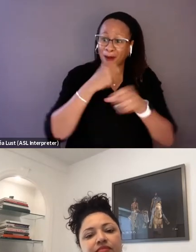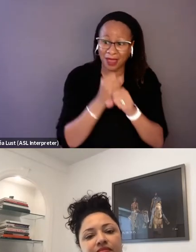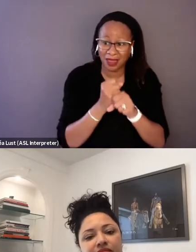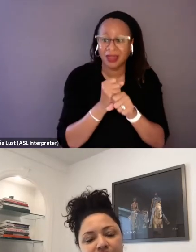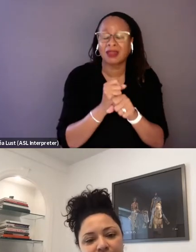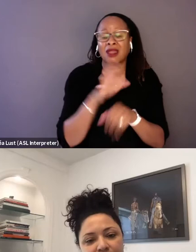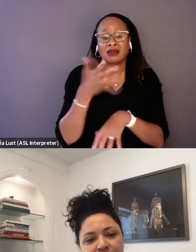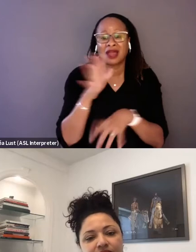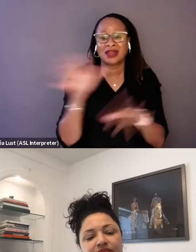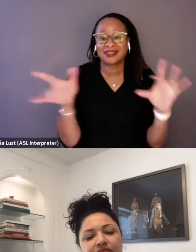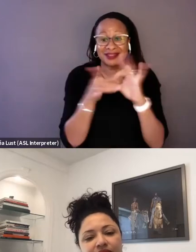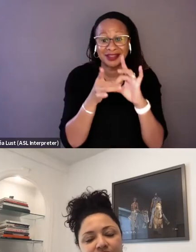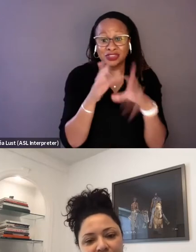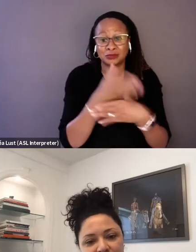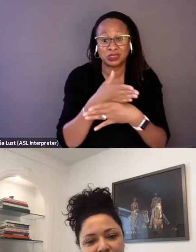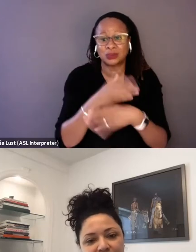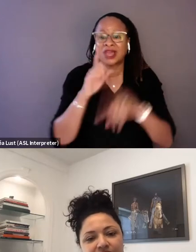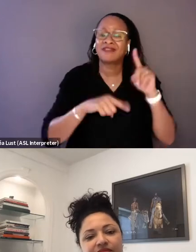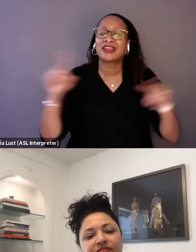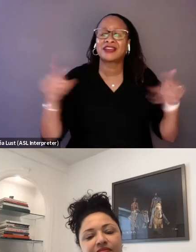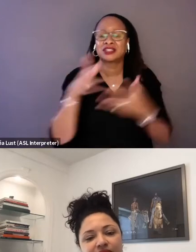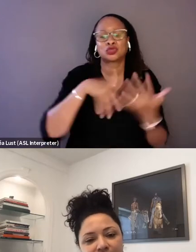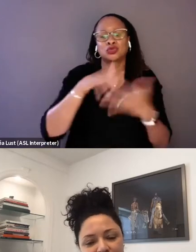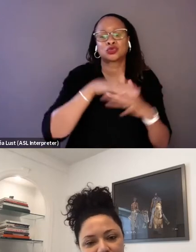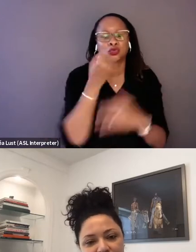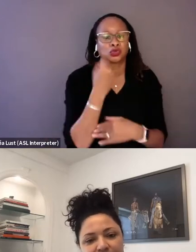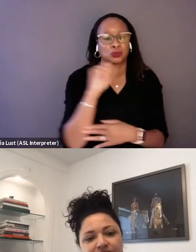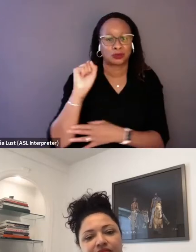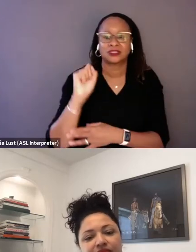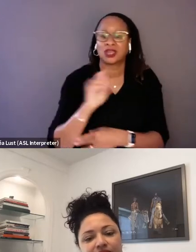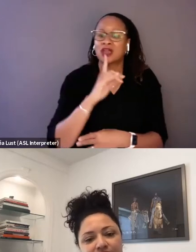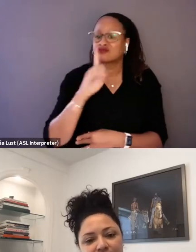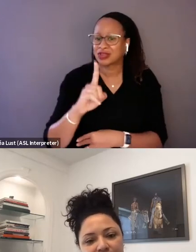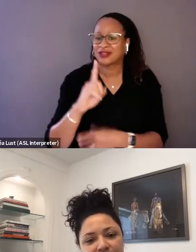of those connections between various social movements, you know, real in the show, Christine.